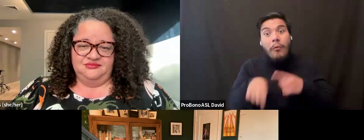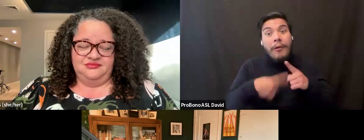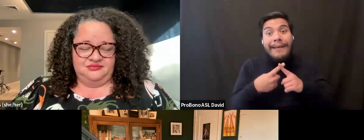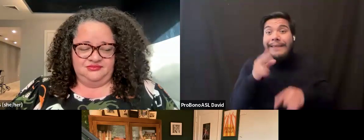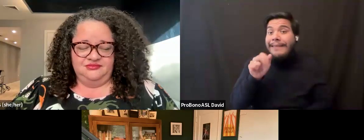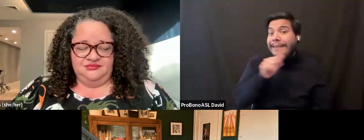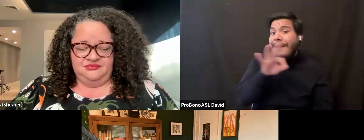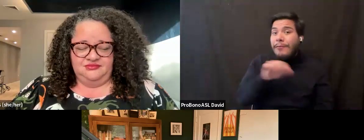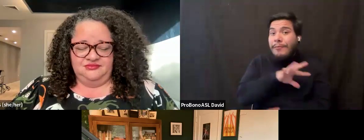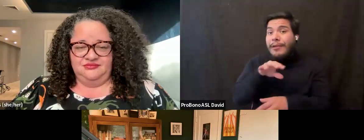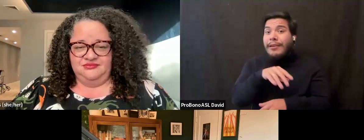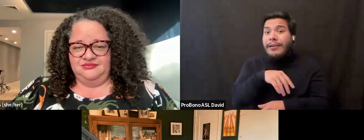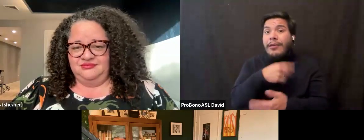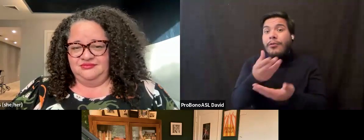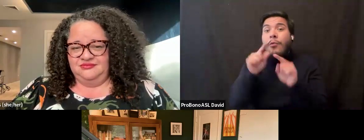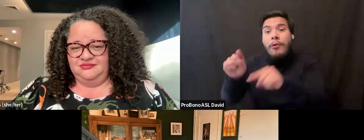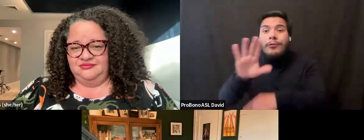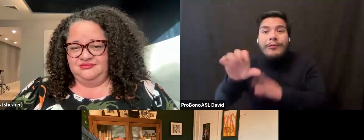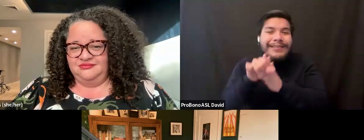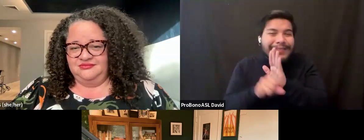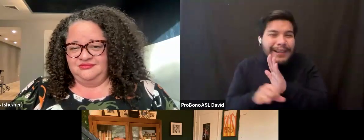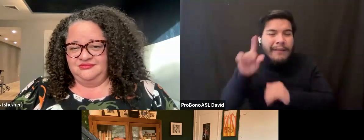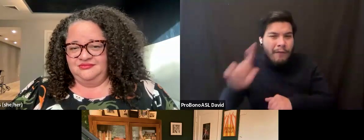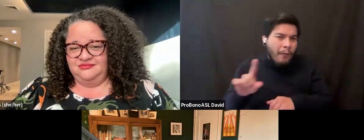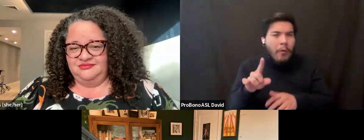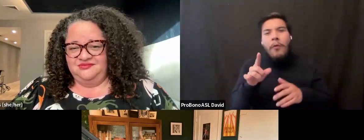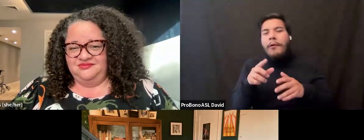non-discrimination protections. Please do that. Please do that.